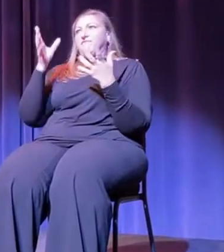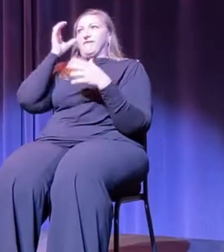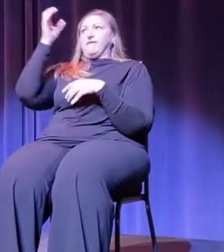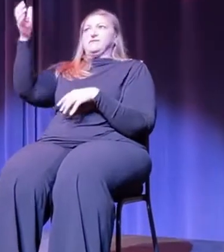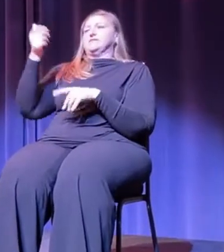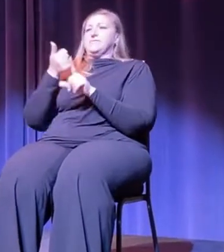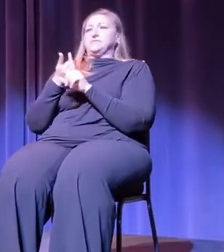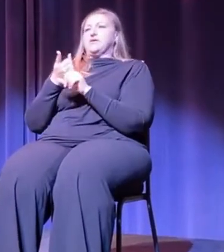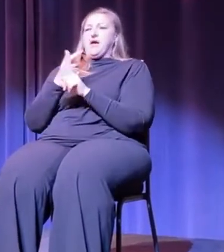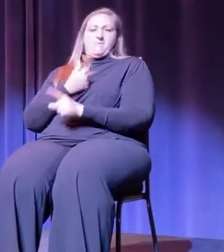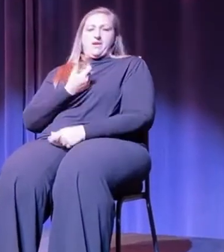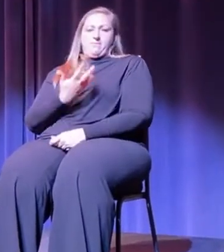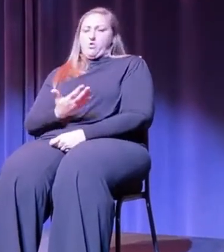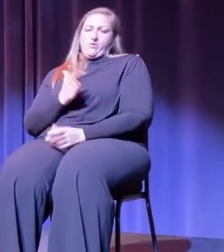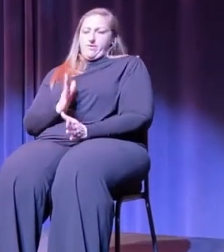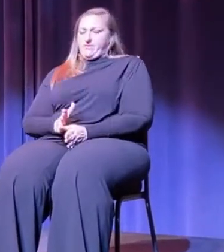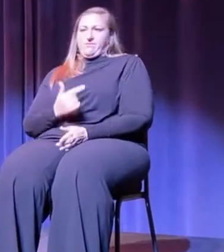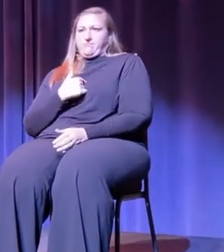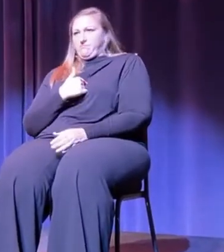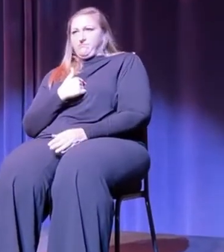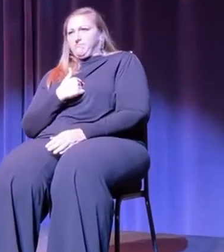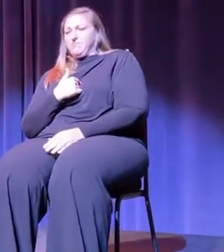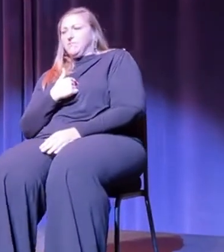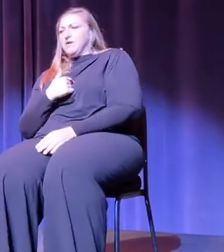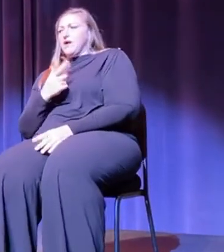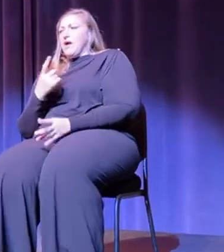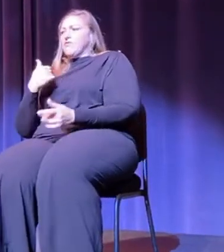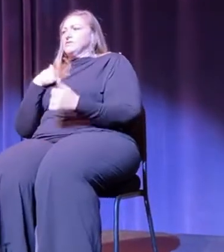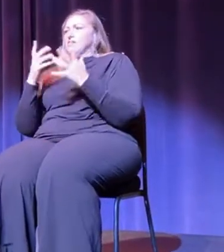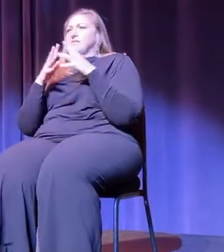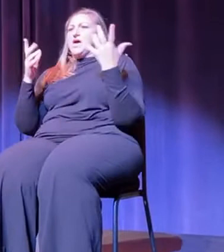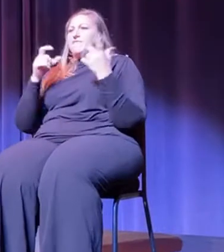They're like, I'm not a poet, you know, and there's a lot of like, I am not,